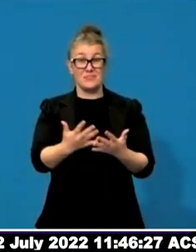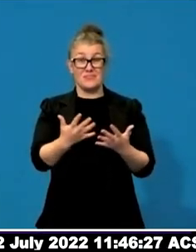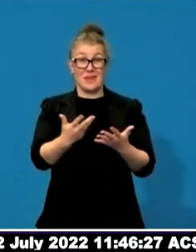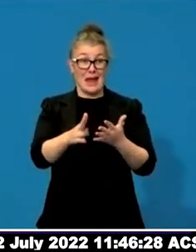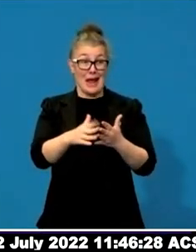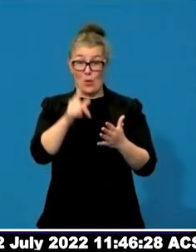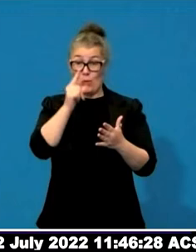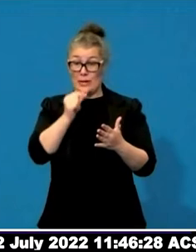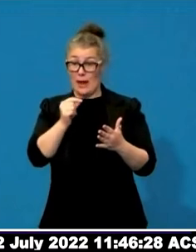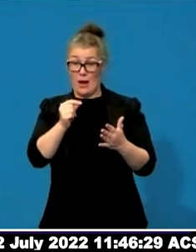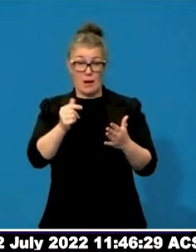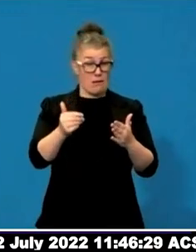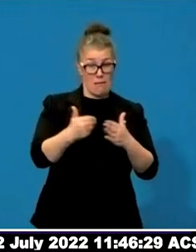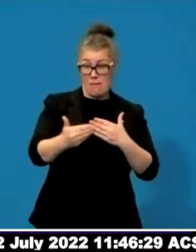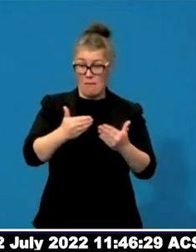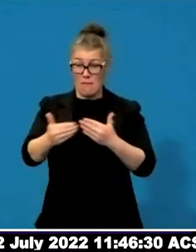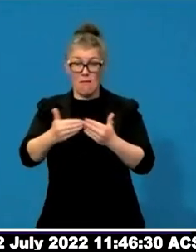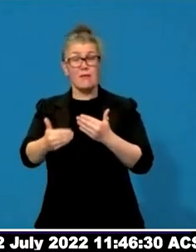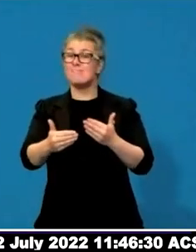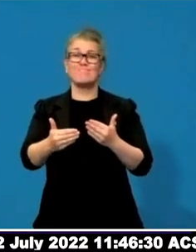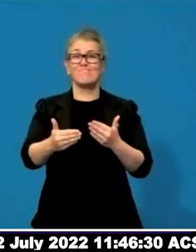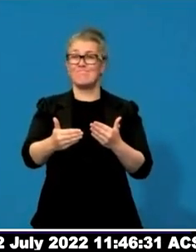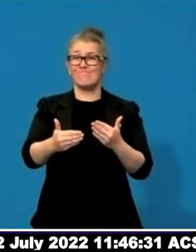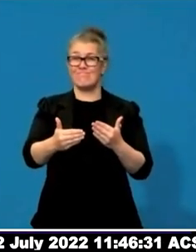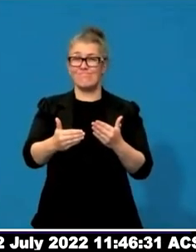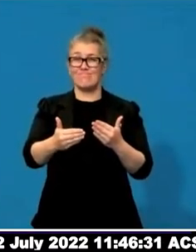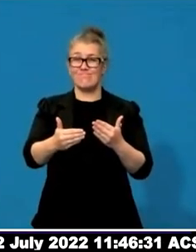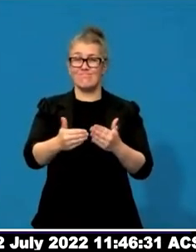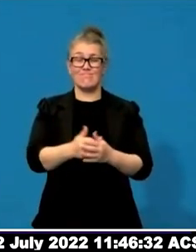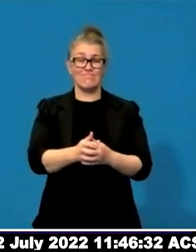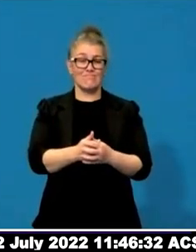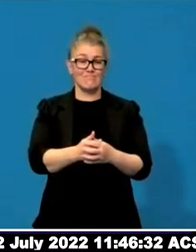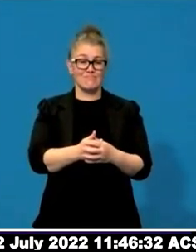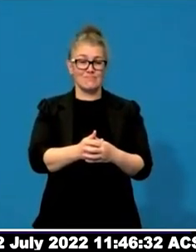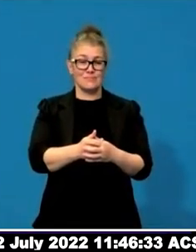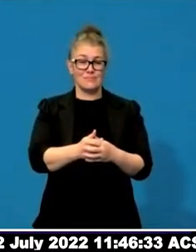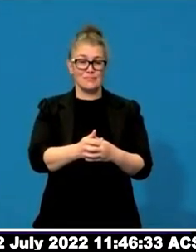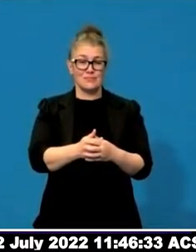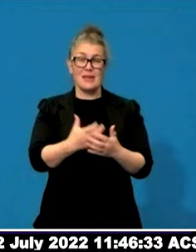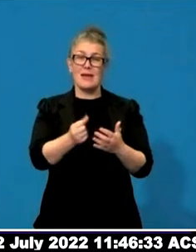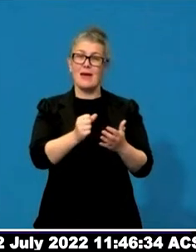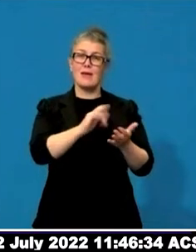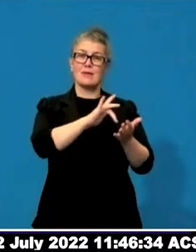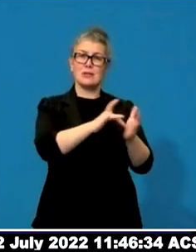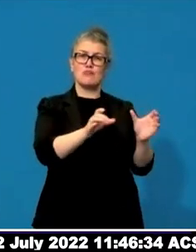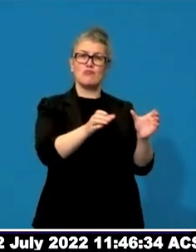The centralised group within NDIS that make these decisions,